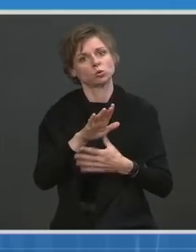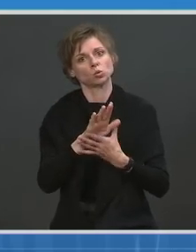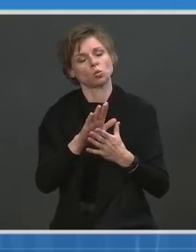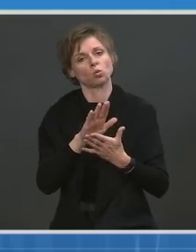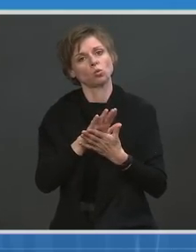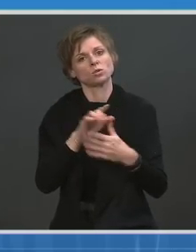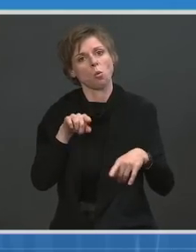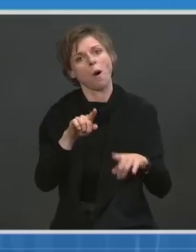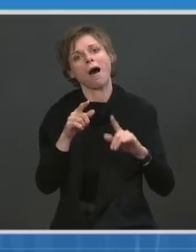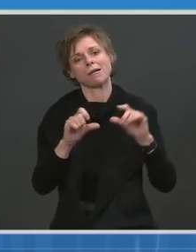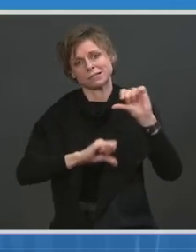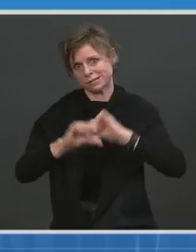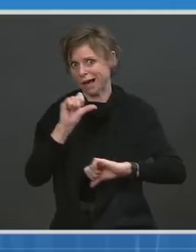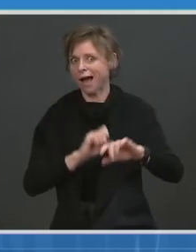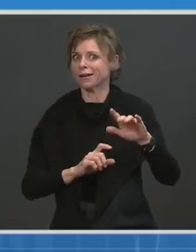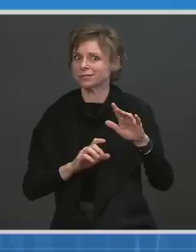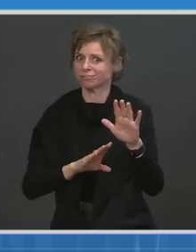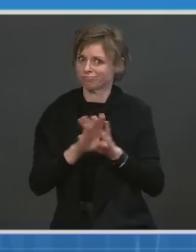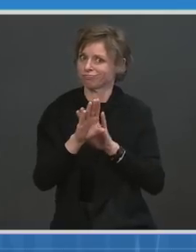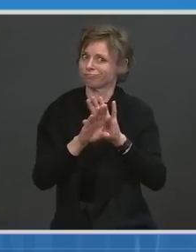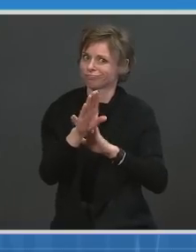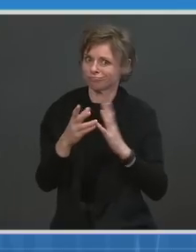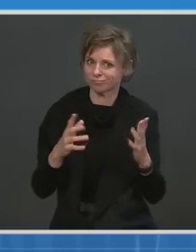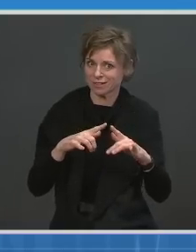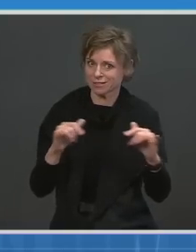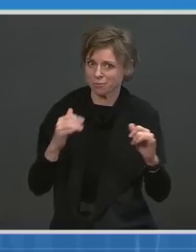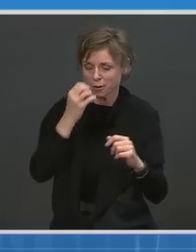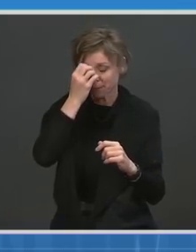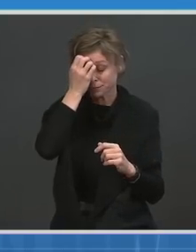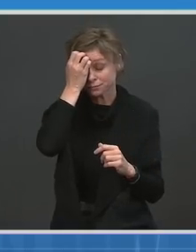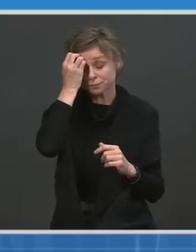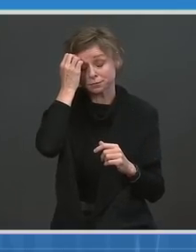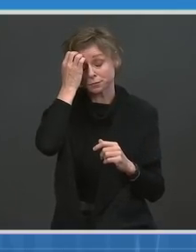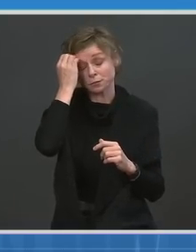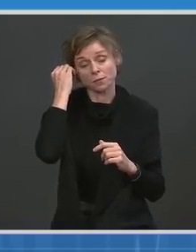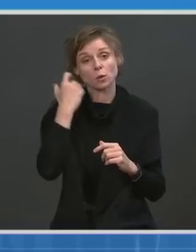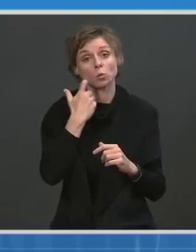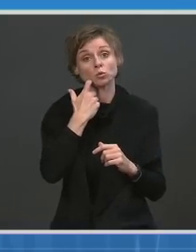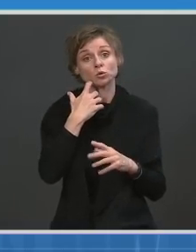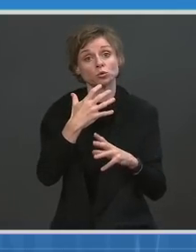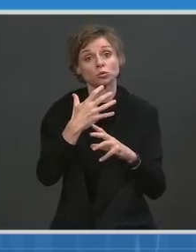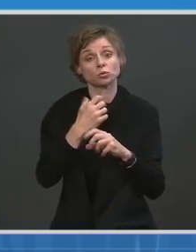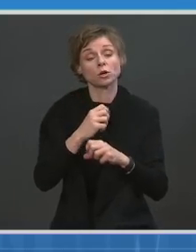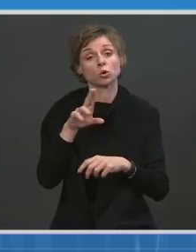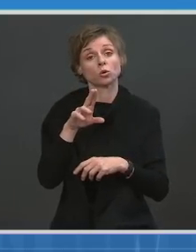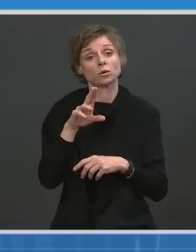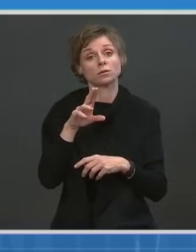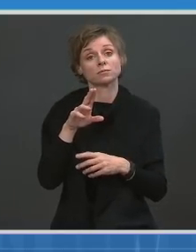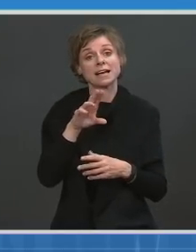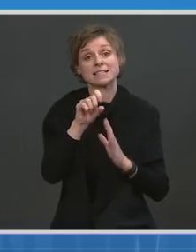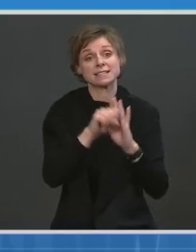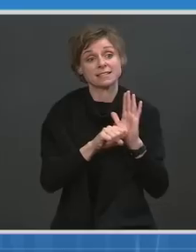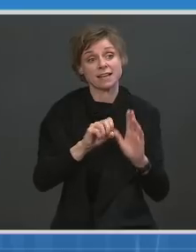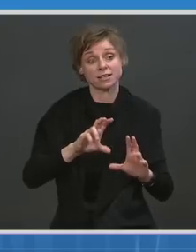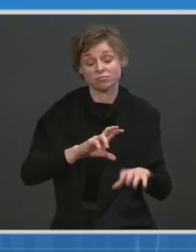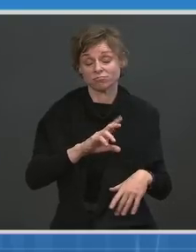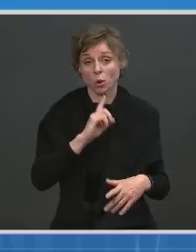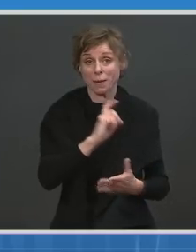we announced that schools will receive $10 billion in funding for testing programs and nearly $130 billion